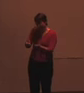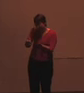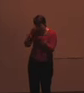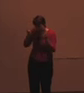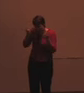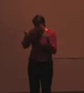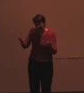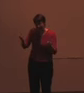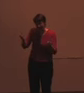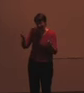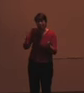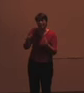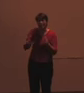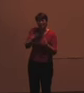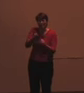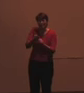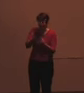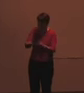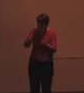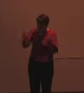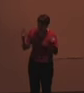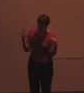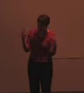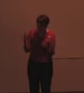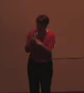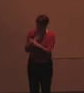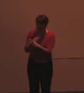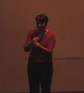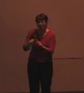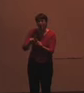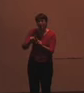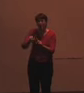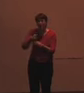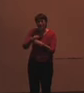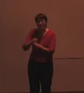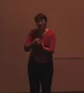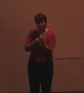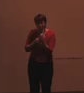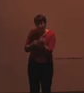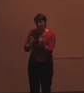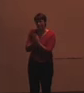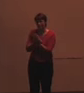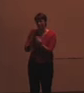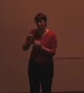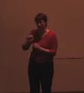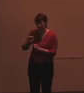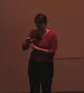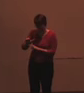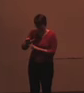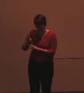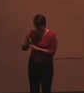so I like to say it is made by only one bookshelf. So such three different reasons, we